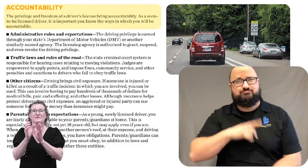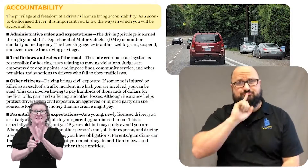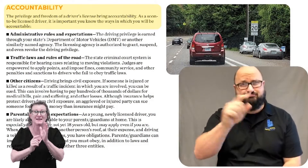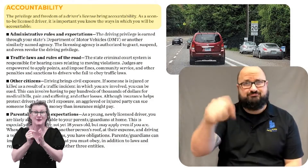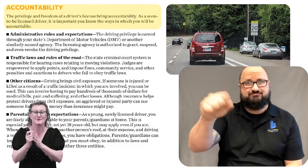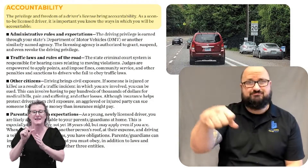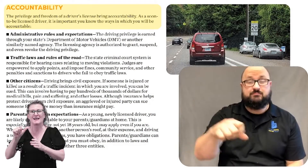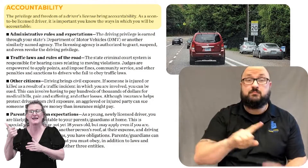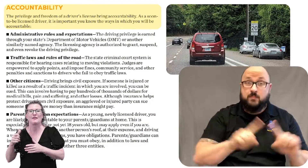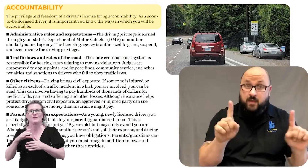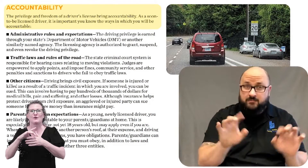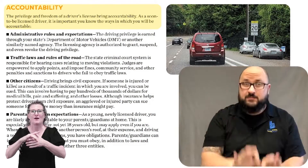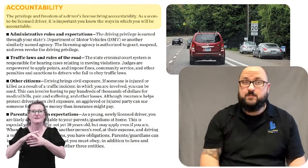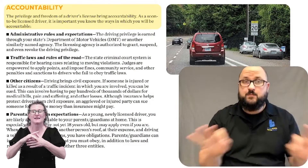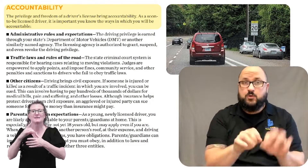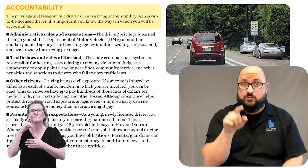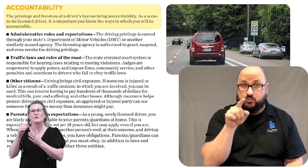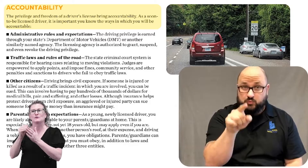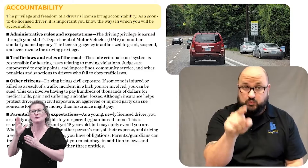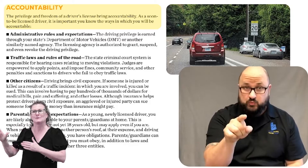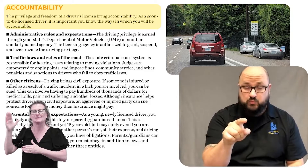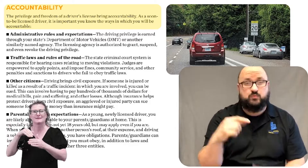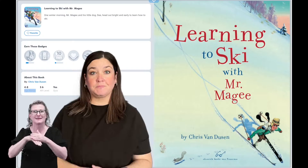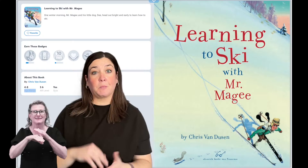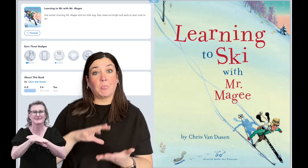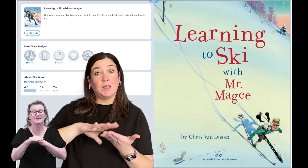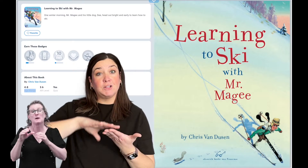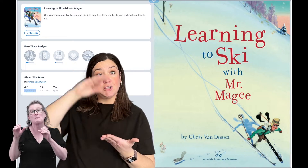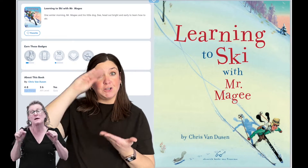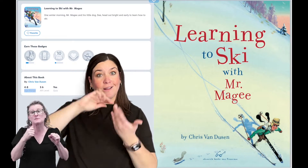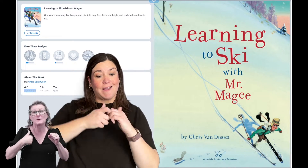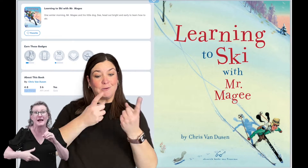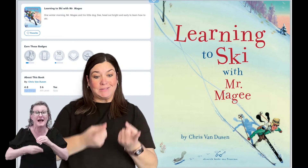videos and other content that the students access. This could be adding